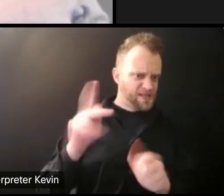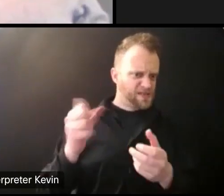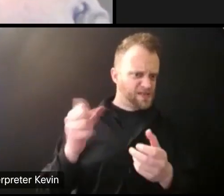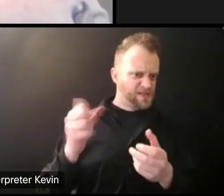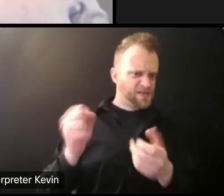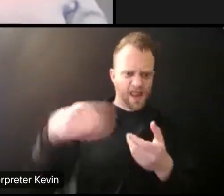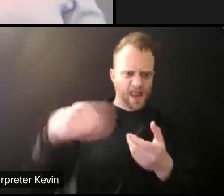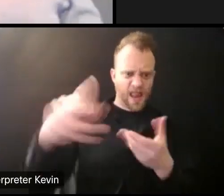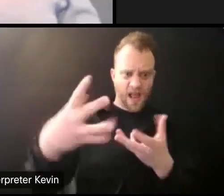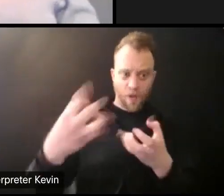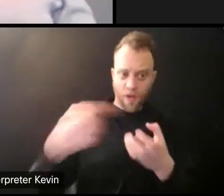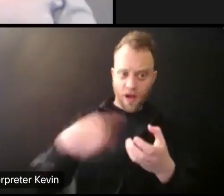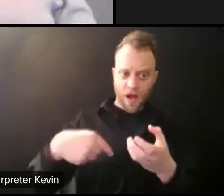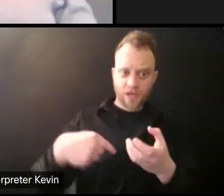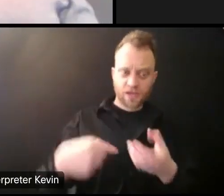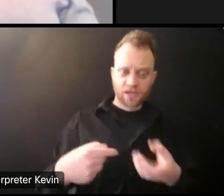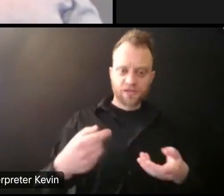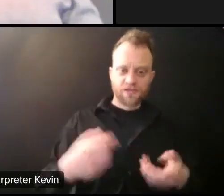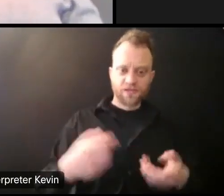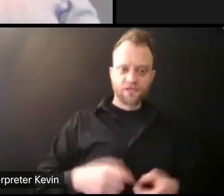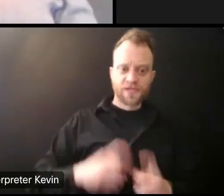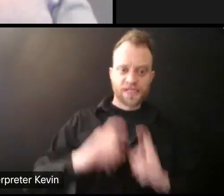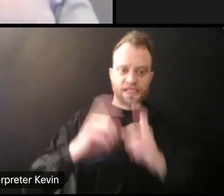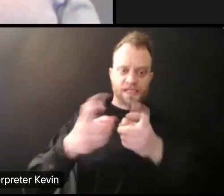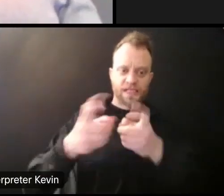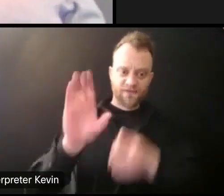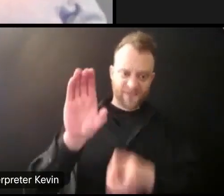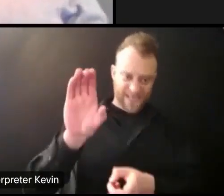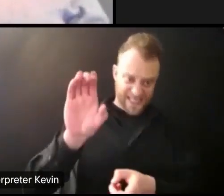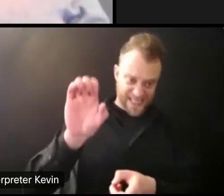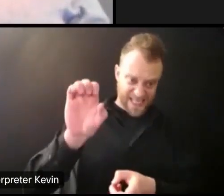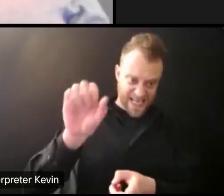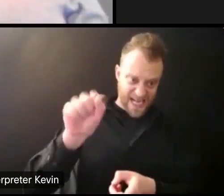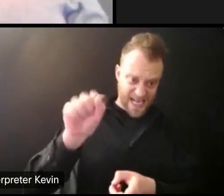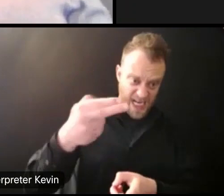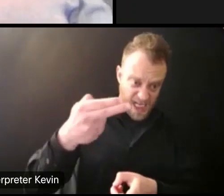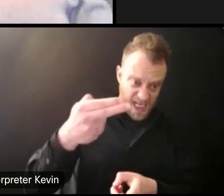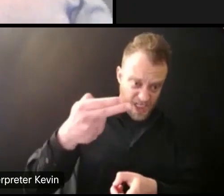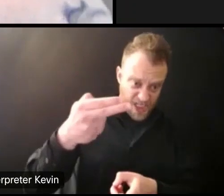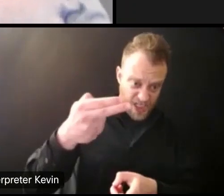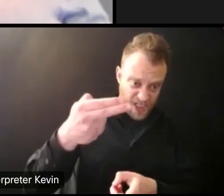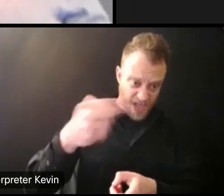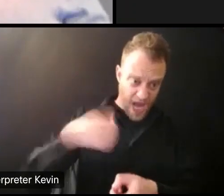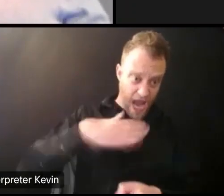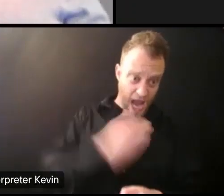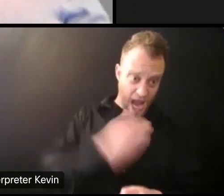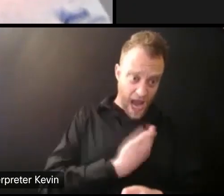pull five dollars out of our own pocket to be able to open the account and then just get that out